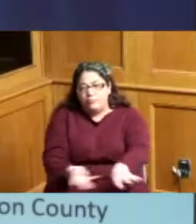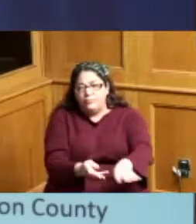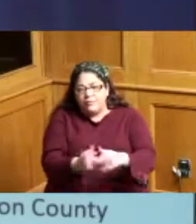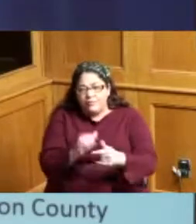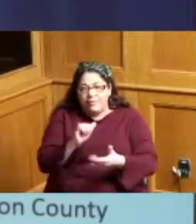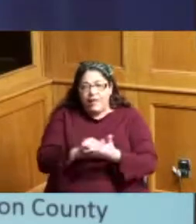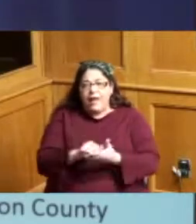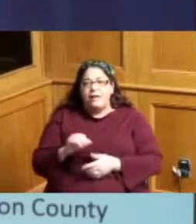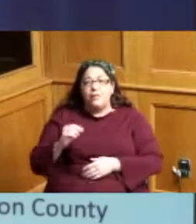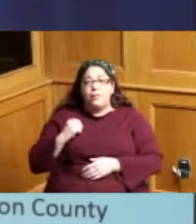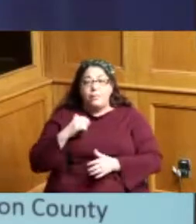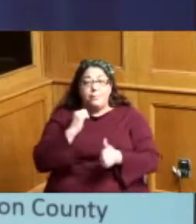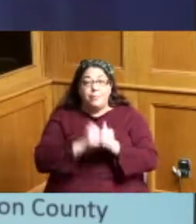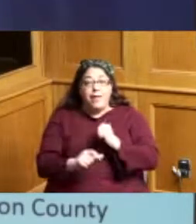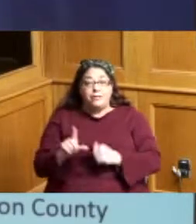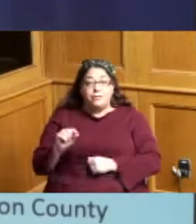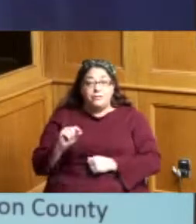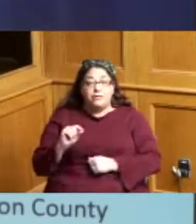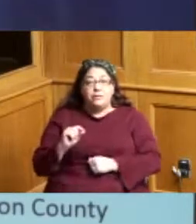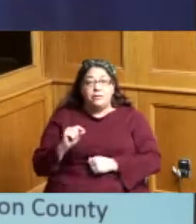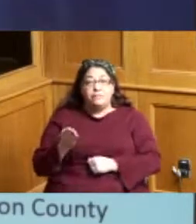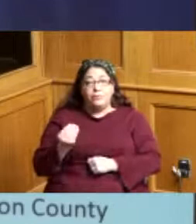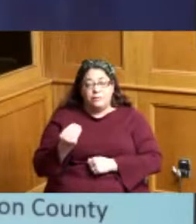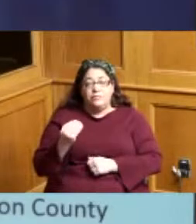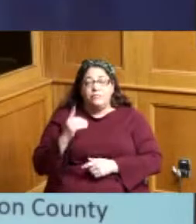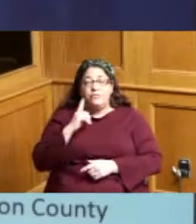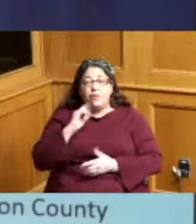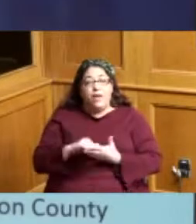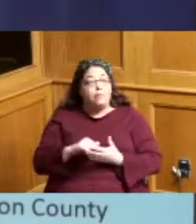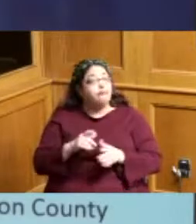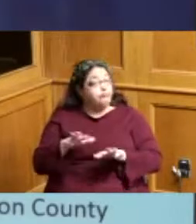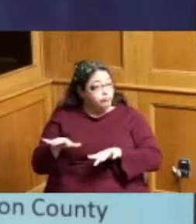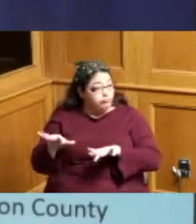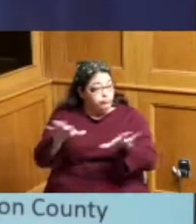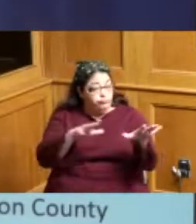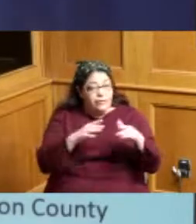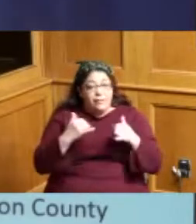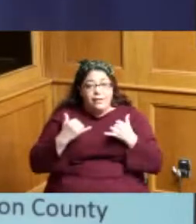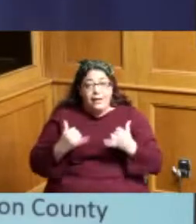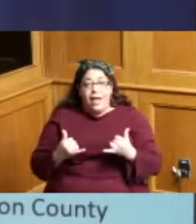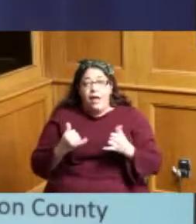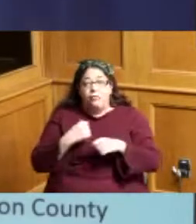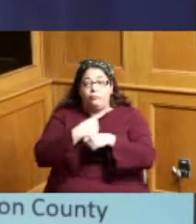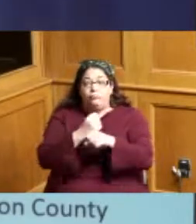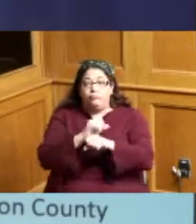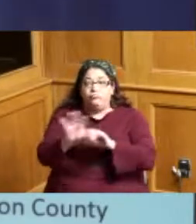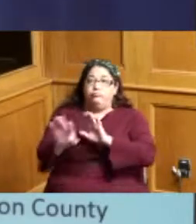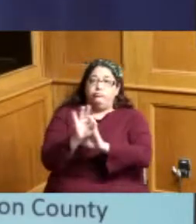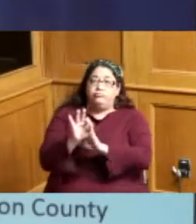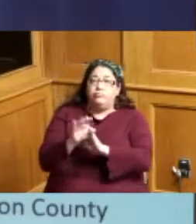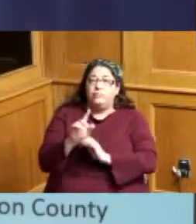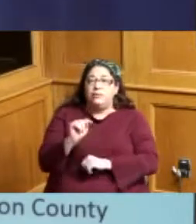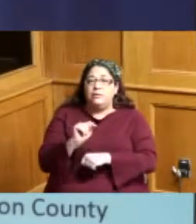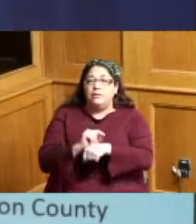a resolution directing the administration and and it created a task force to look at